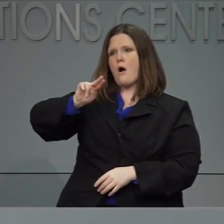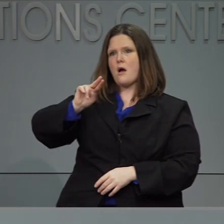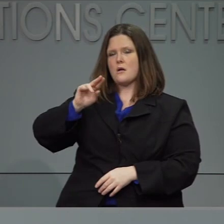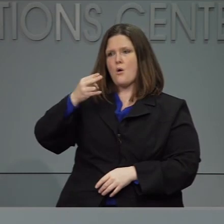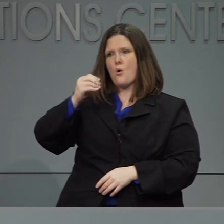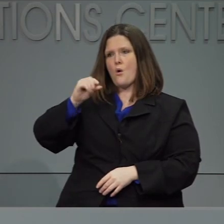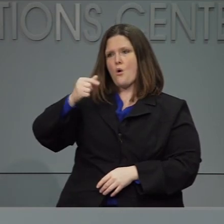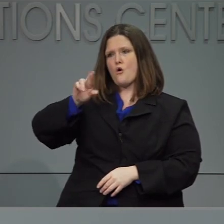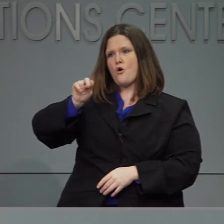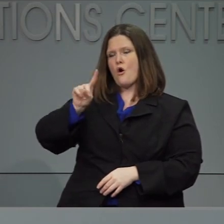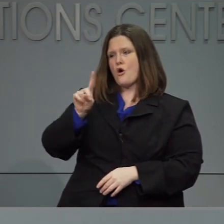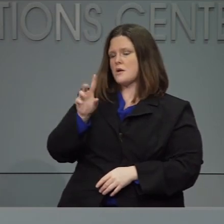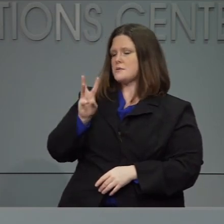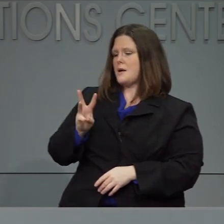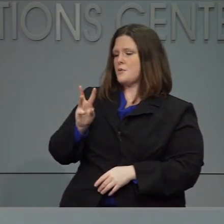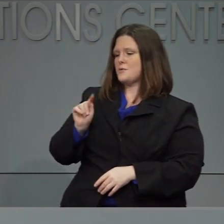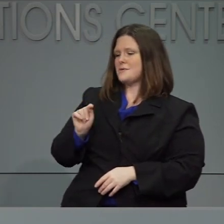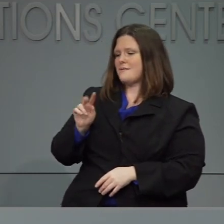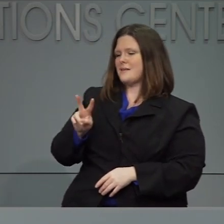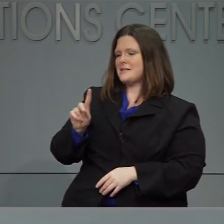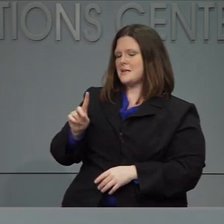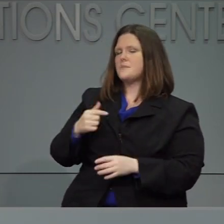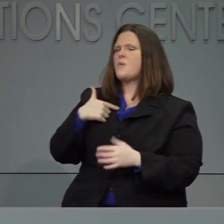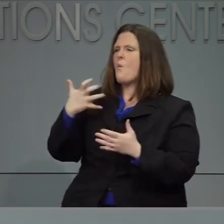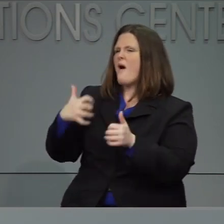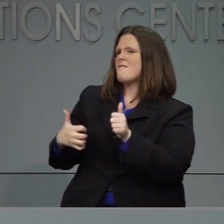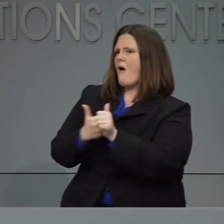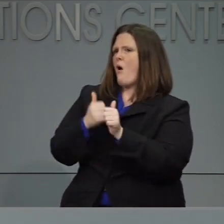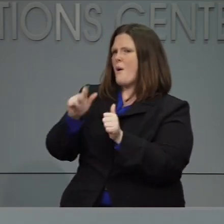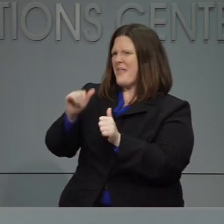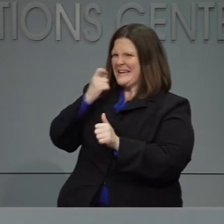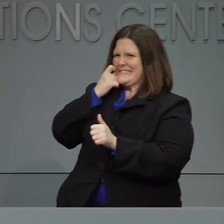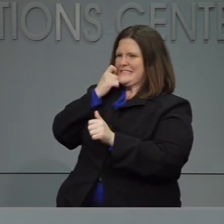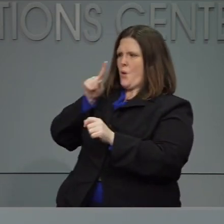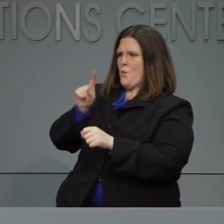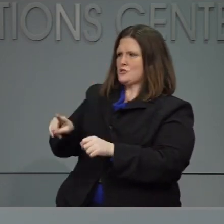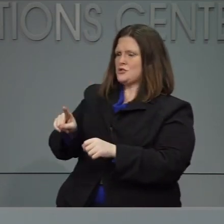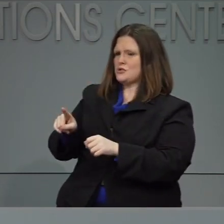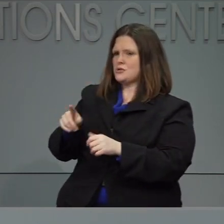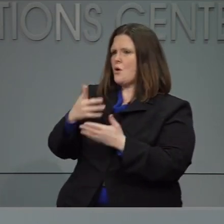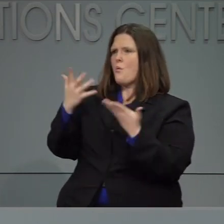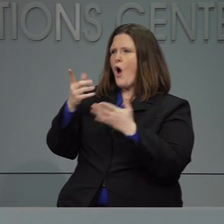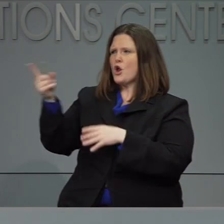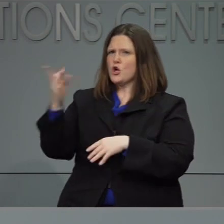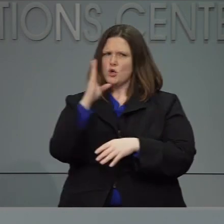DOCTOR COHEN 100 WTVD JUST ONE OF THE GAINS FOLLOW UP ON THAT LAST QUESTION WHAT DO YOU SAY TO THE BOARD OF GOVERNORS